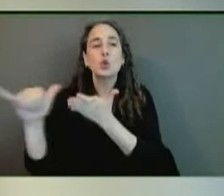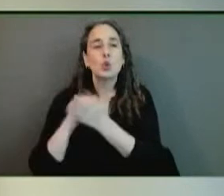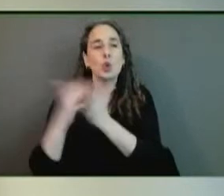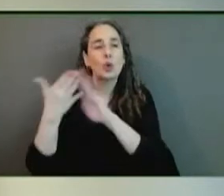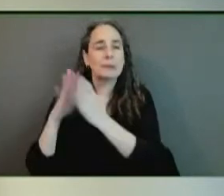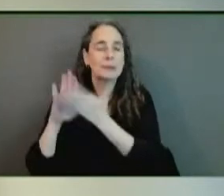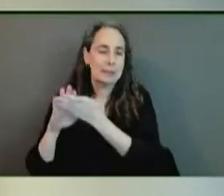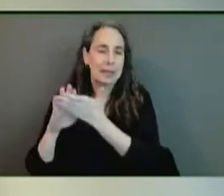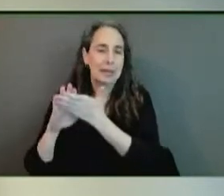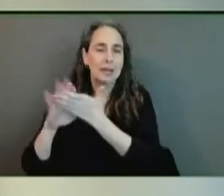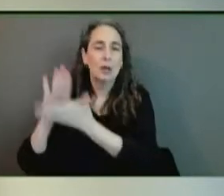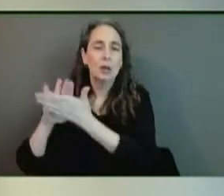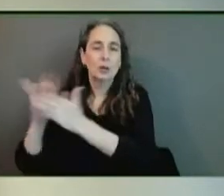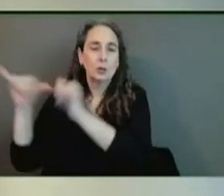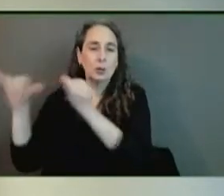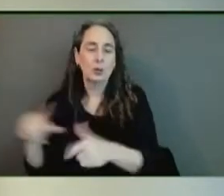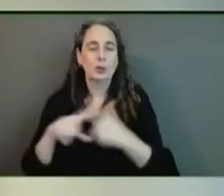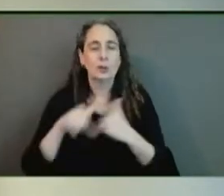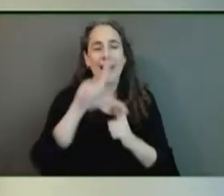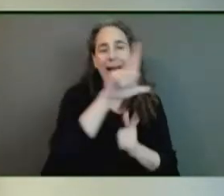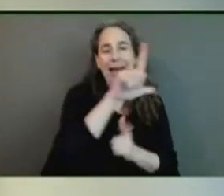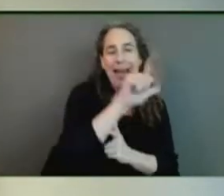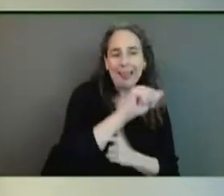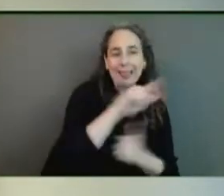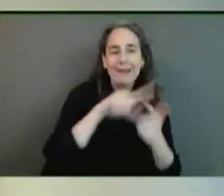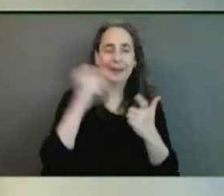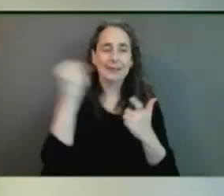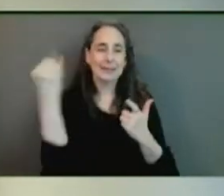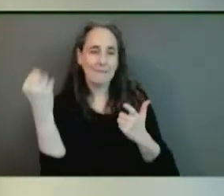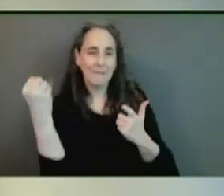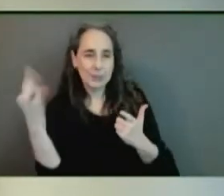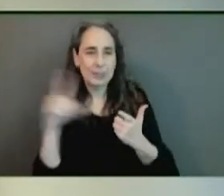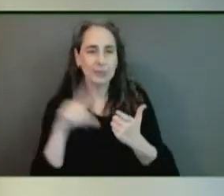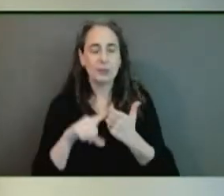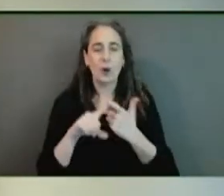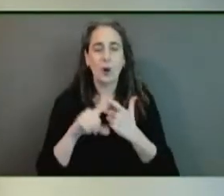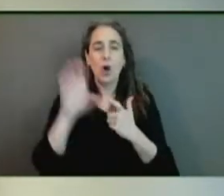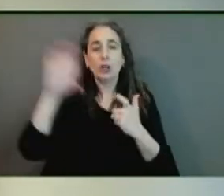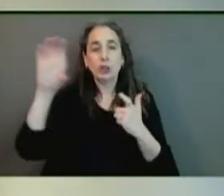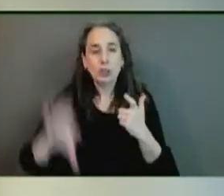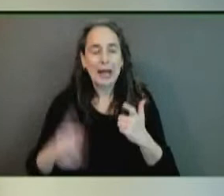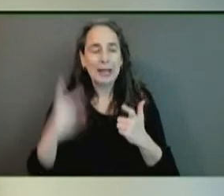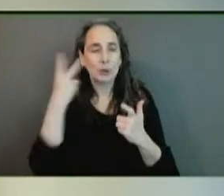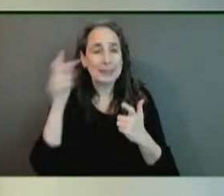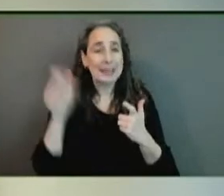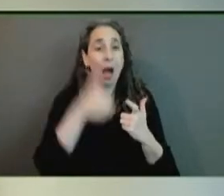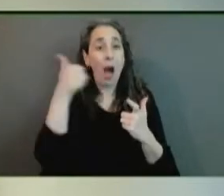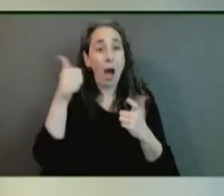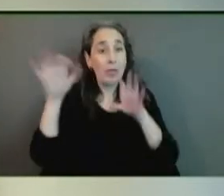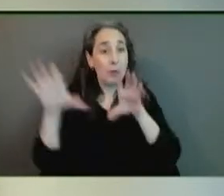models such as New York City School system is Angeles, San